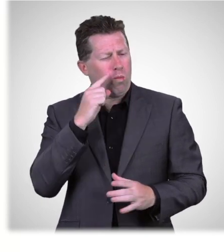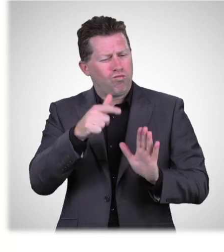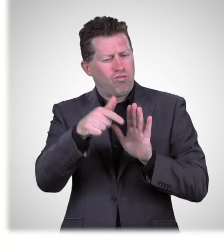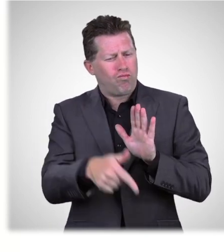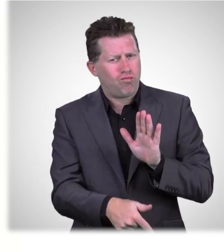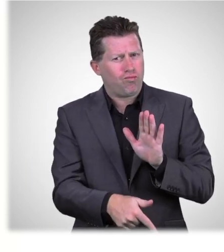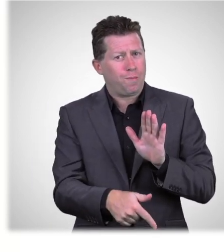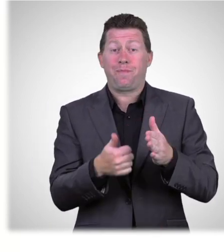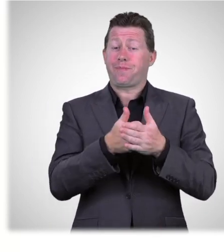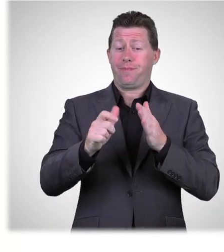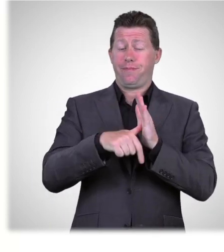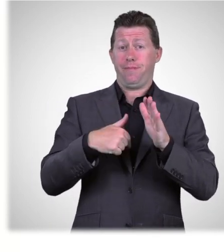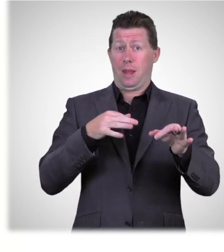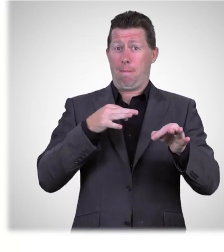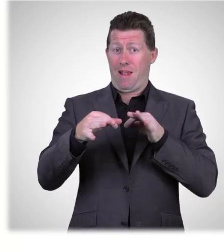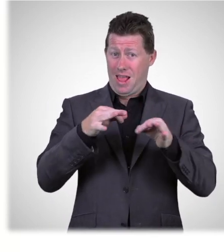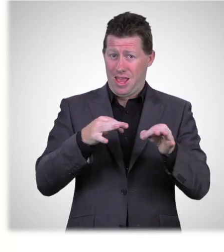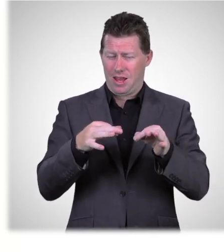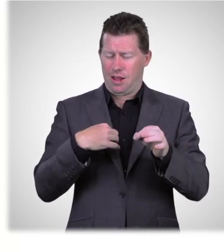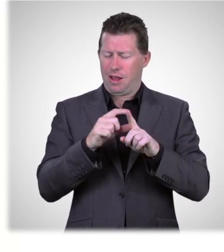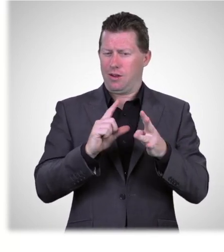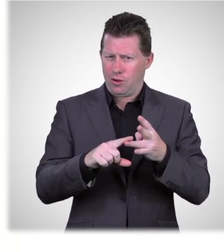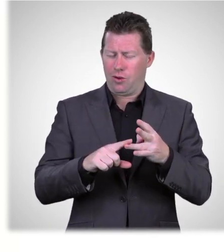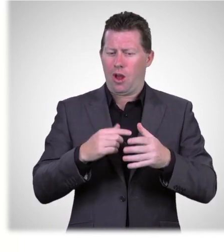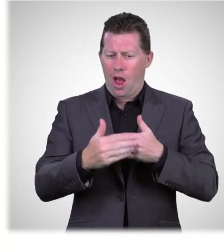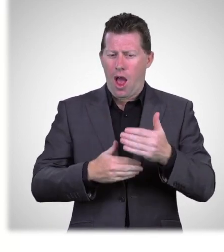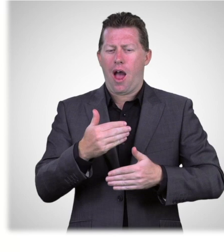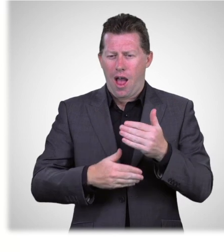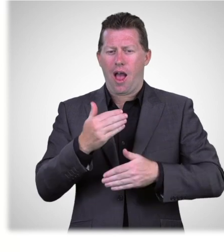I do this every time I plan a session. but the more I do it the more familiar I